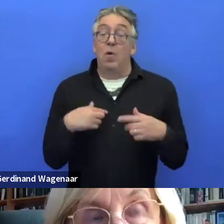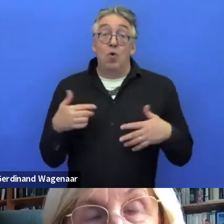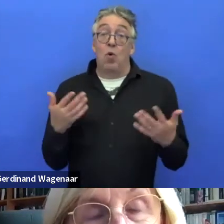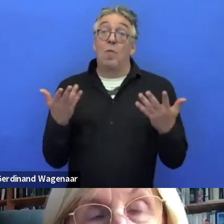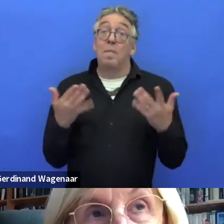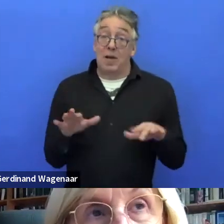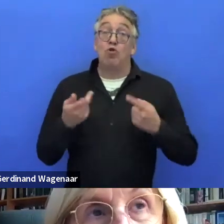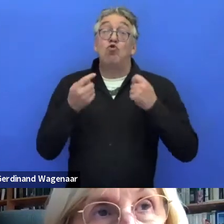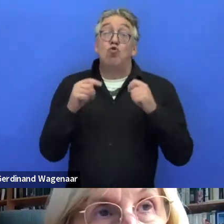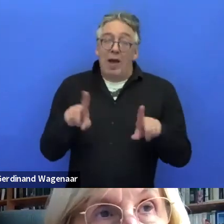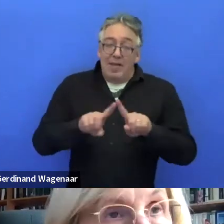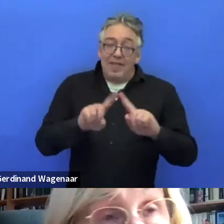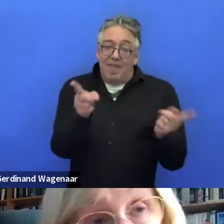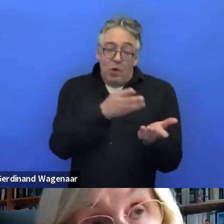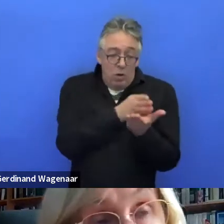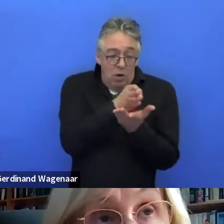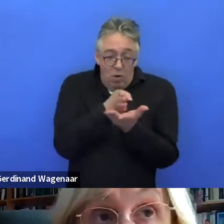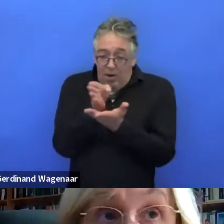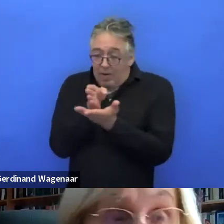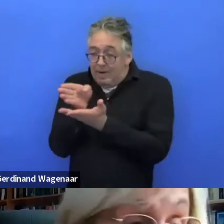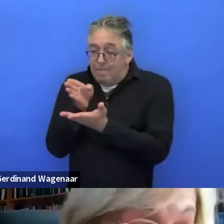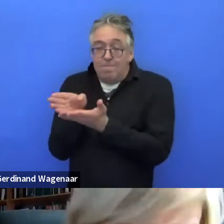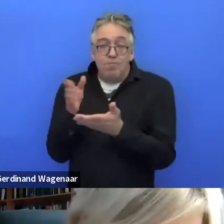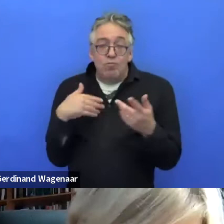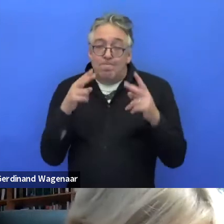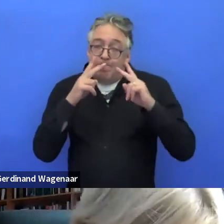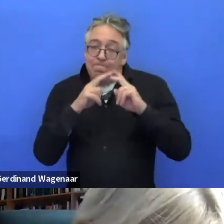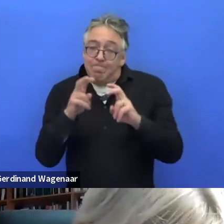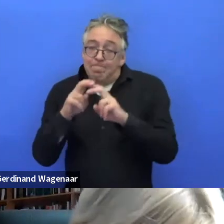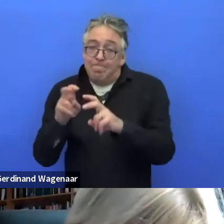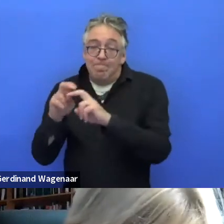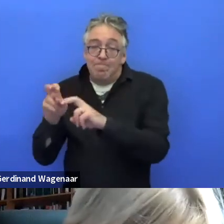but we saw a lot of documents from the Commissioner.